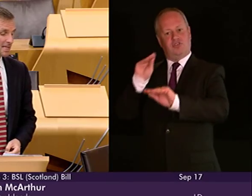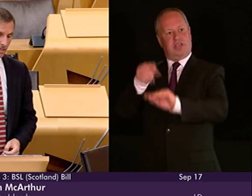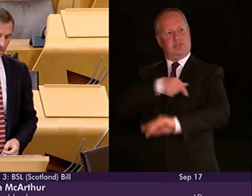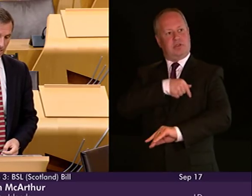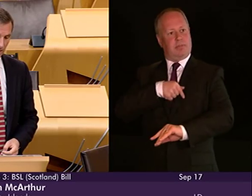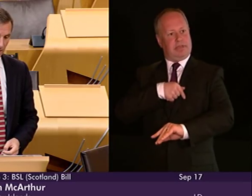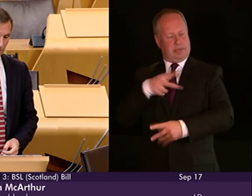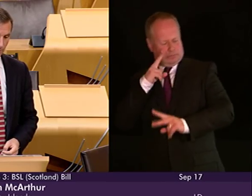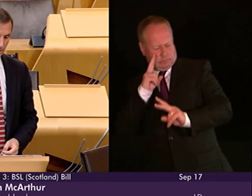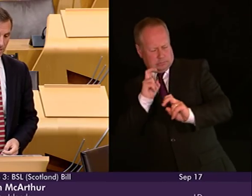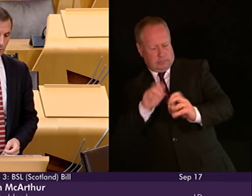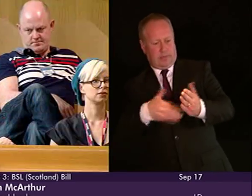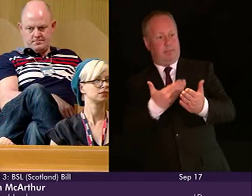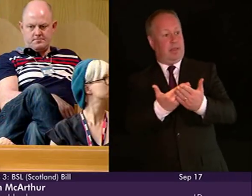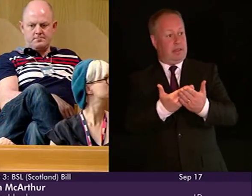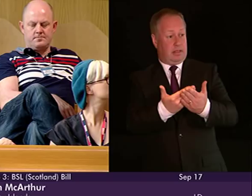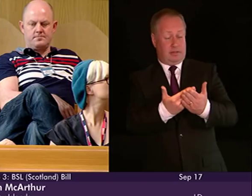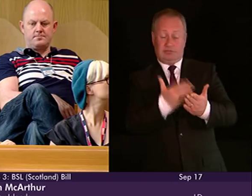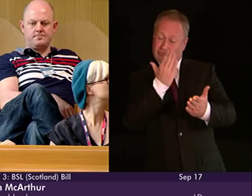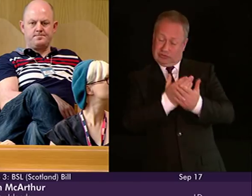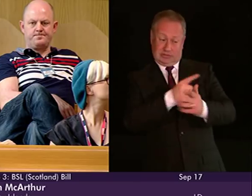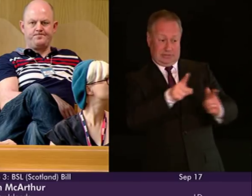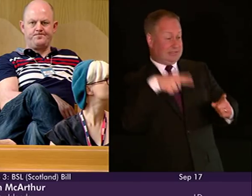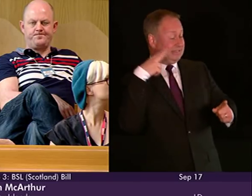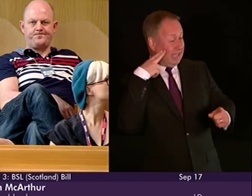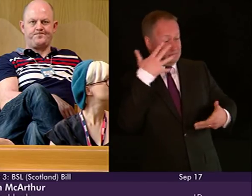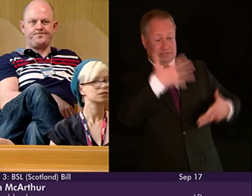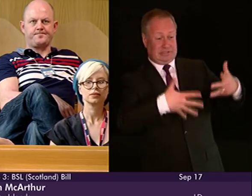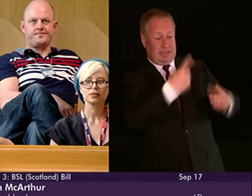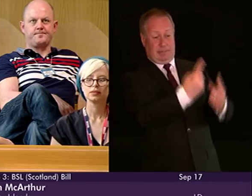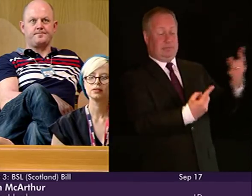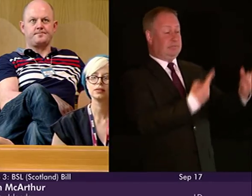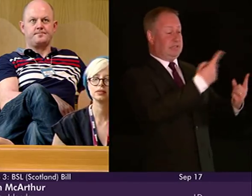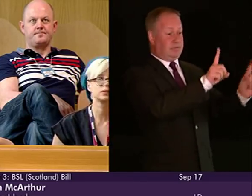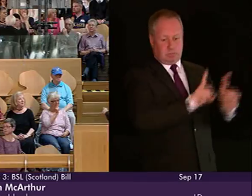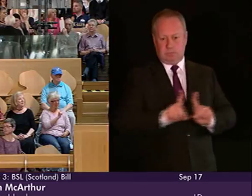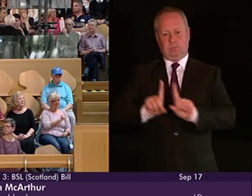particularly the BSL users and the people from the deaf community who took the time